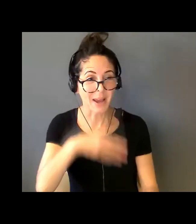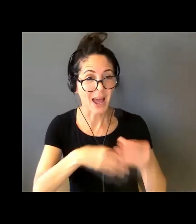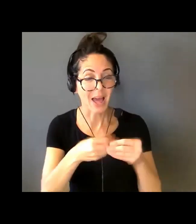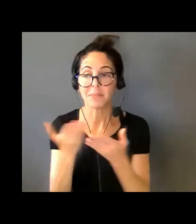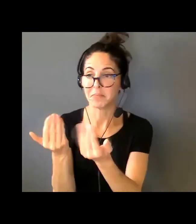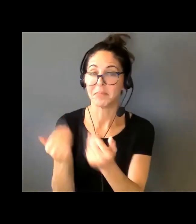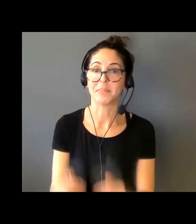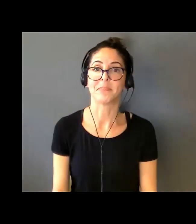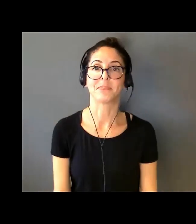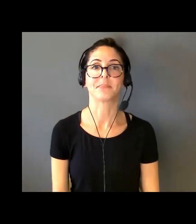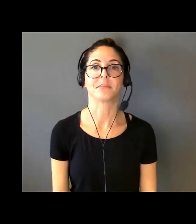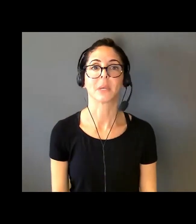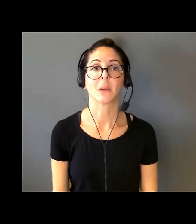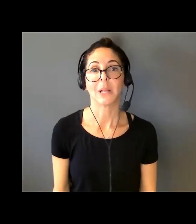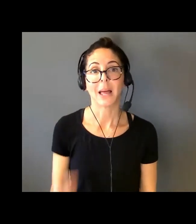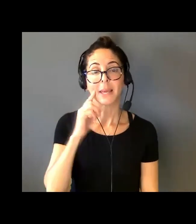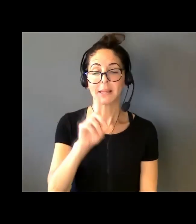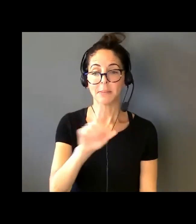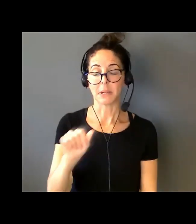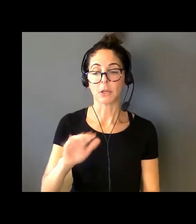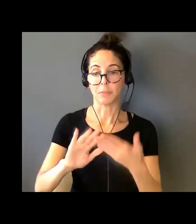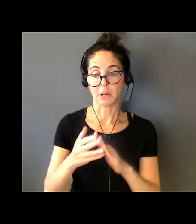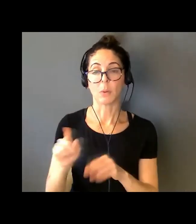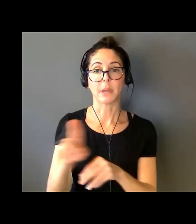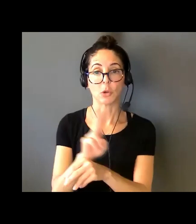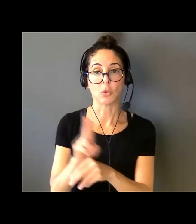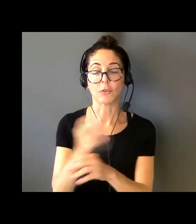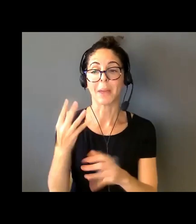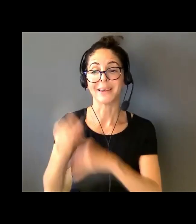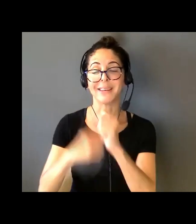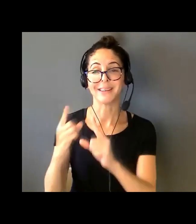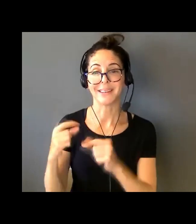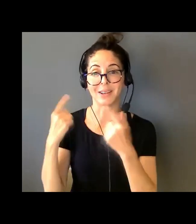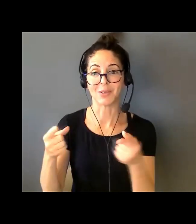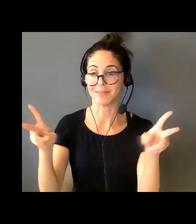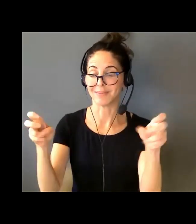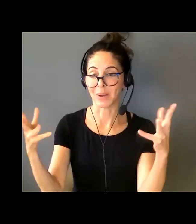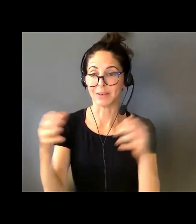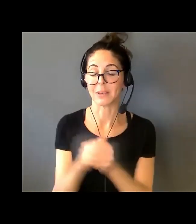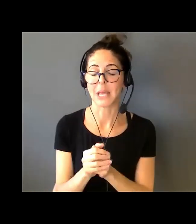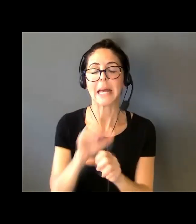the disability community used for many years. The motto: “Nothing for us without us.” And I